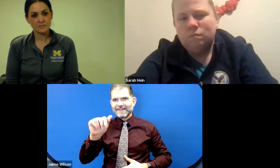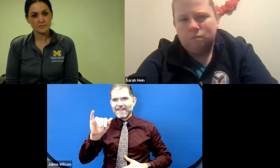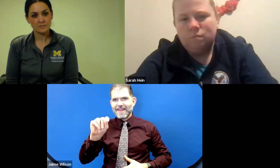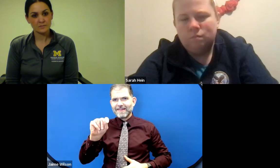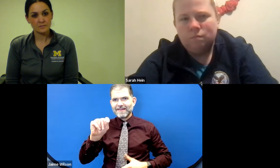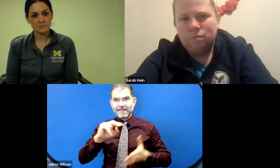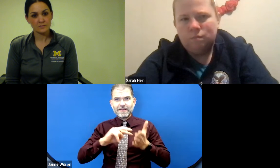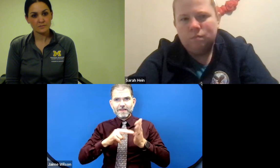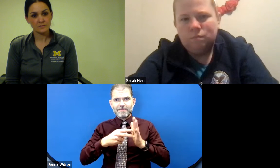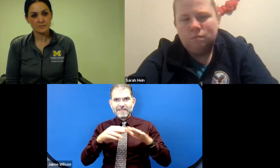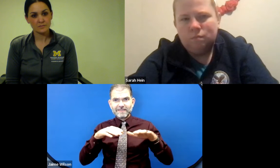ASL Interpreter: Magnetic Gate.